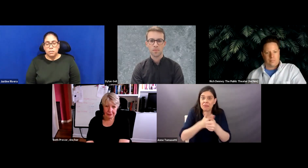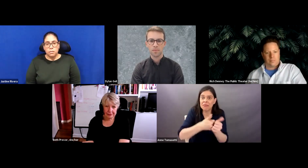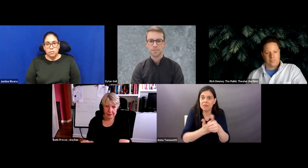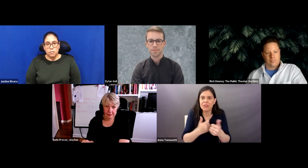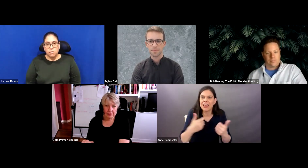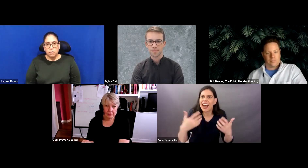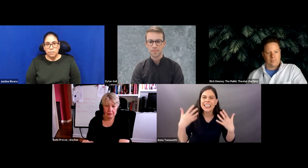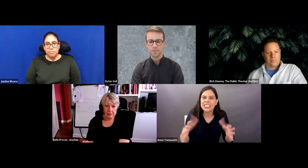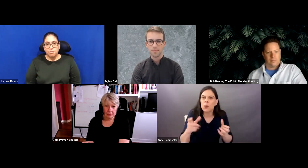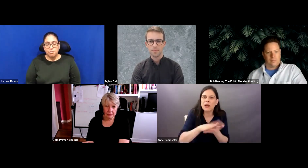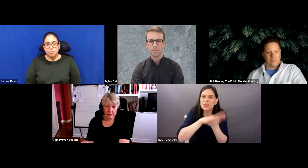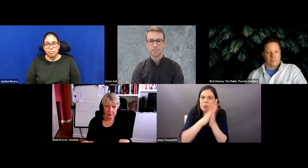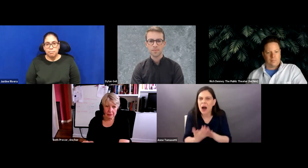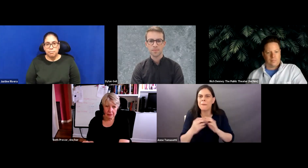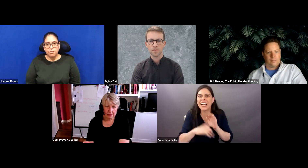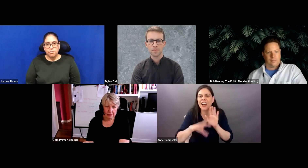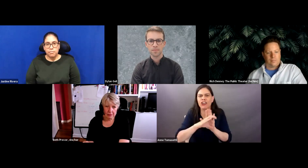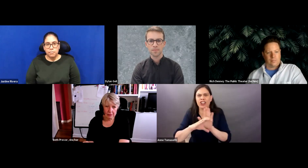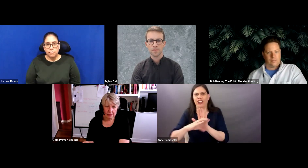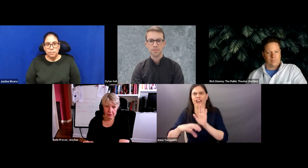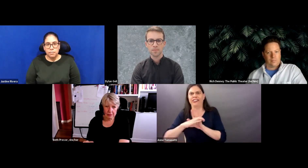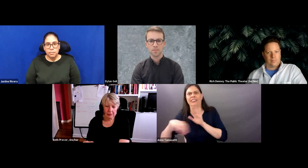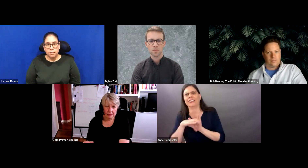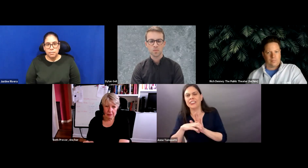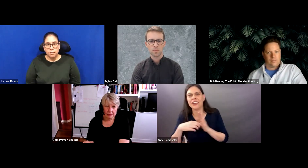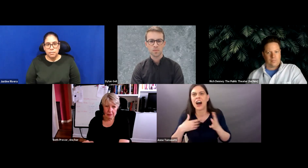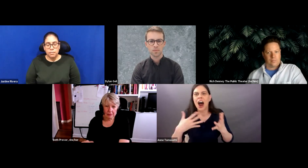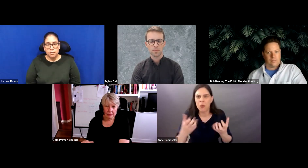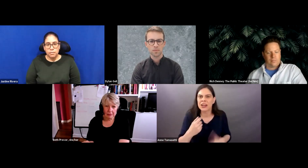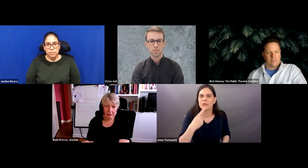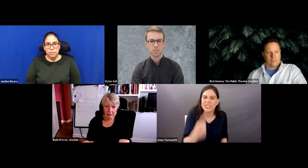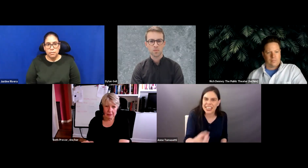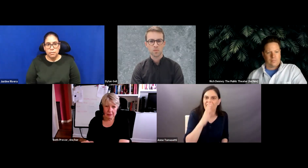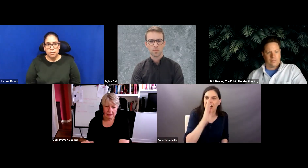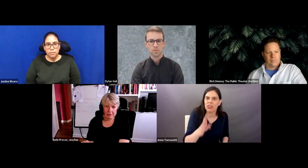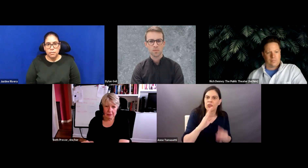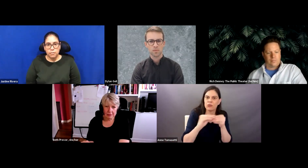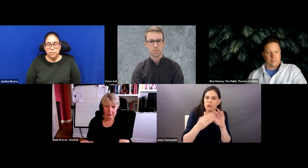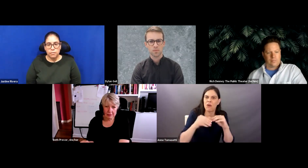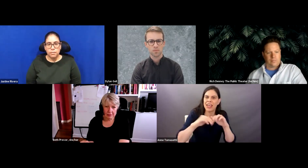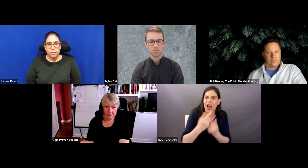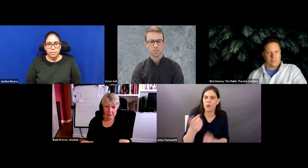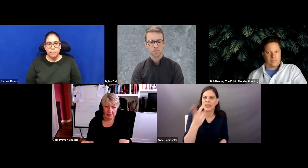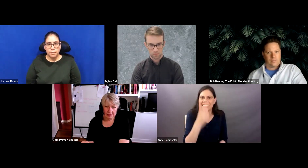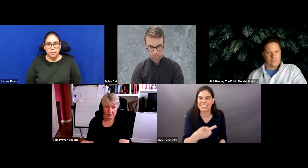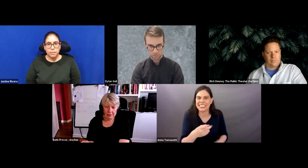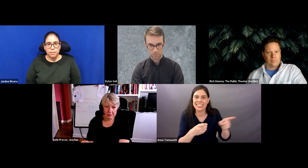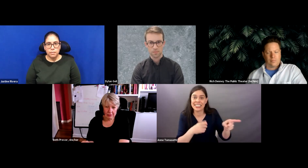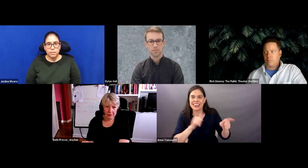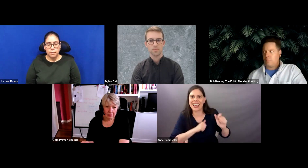saying. And I think that you were able to really follow along with it. And I think that they did become the characters and